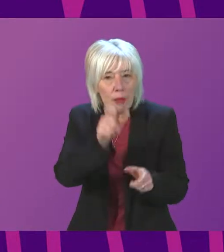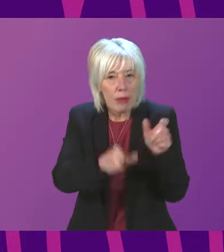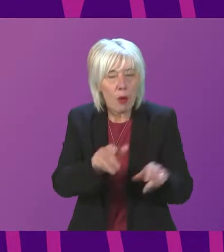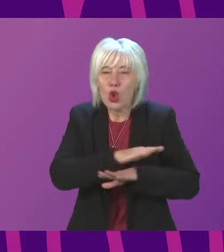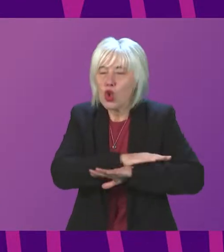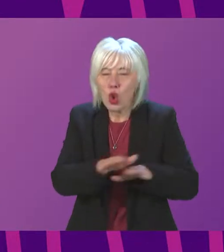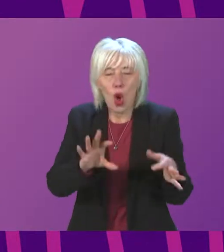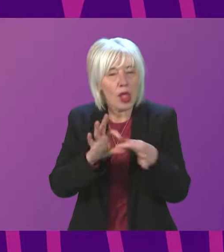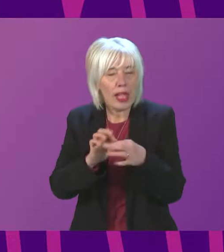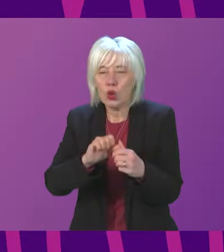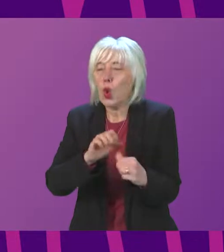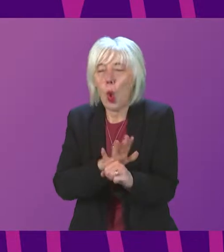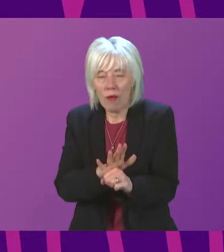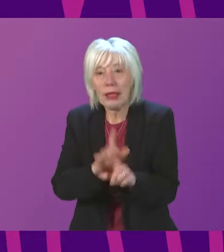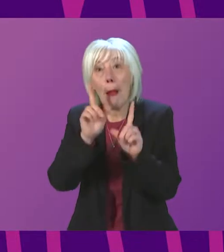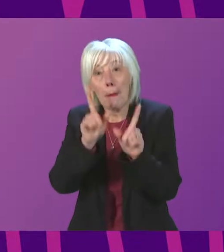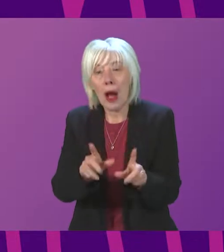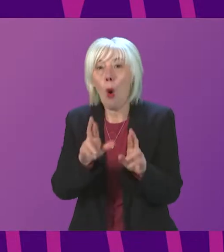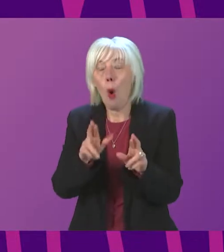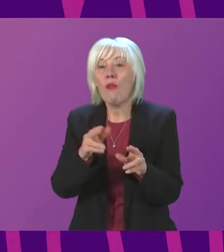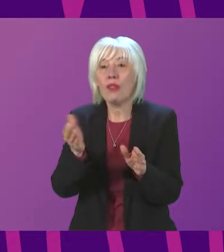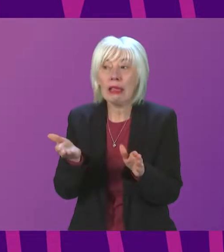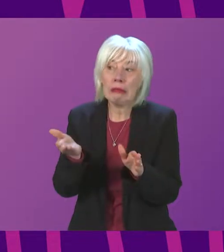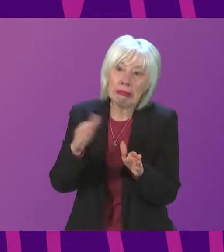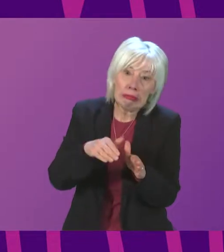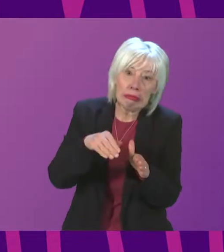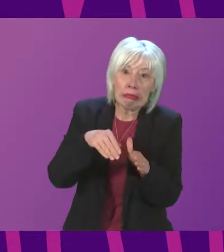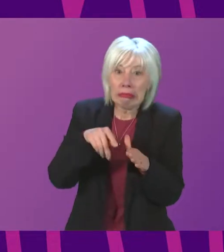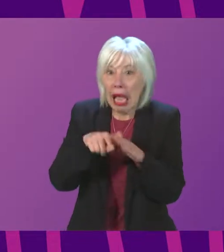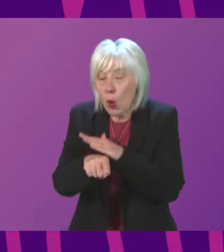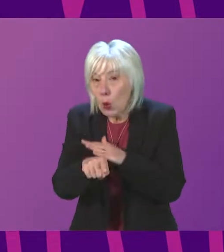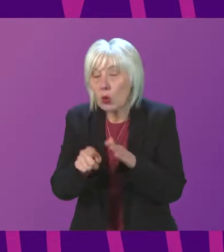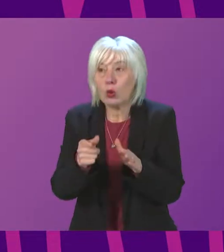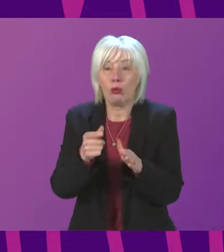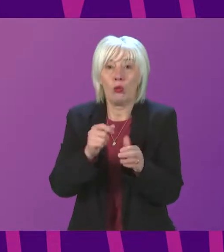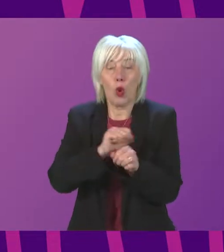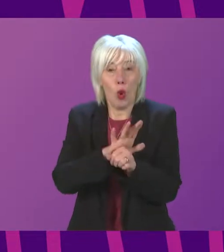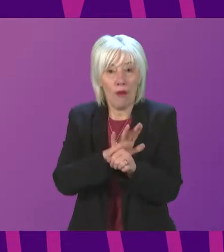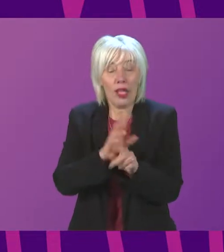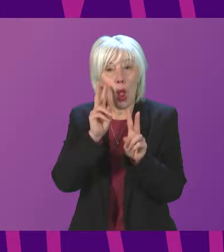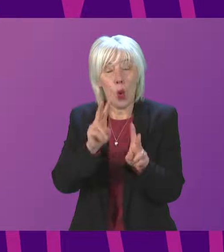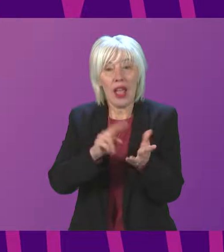However, as we now—hopefully—come out of Covid and focus on the NHS recovery plan,